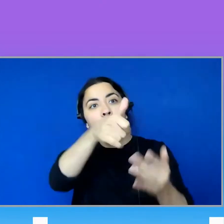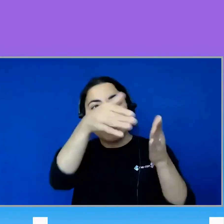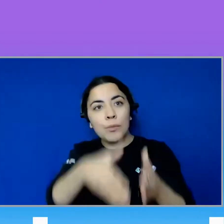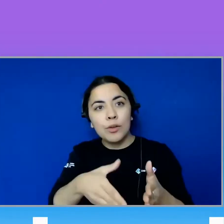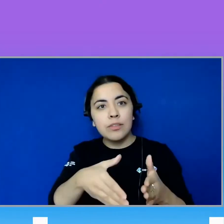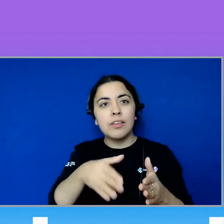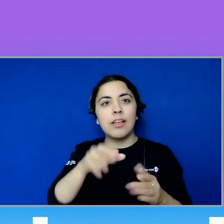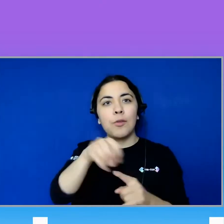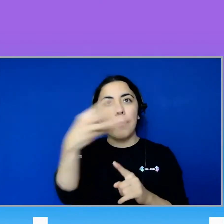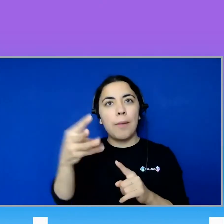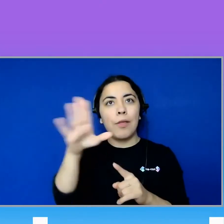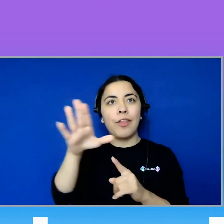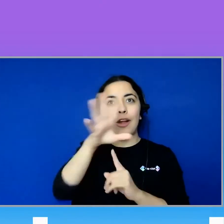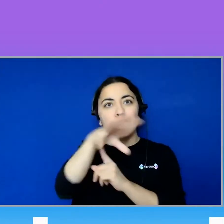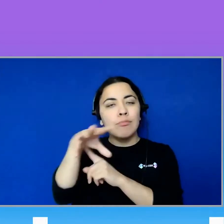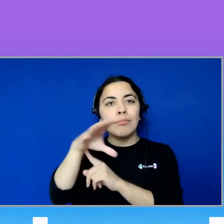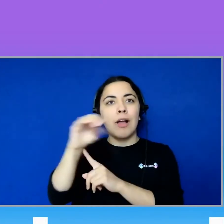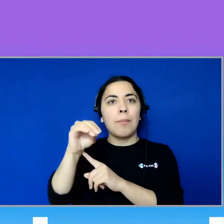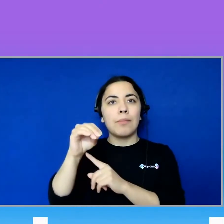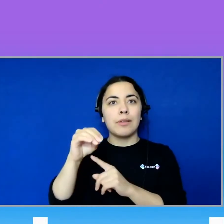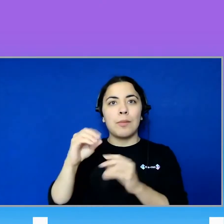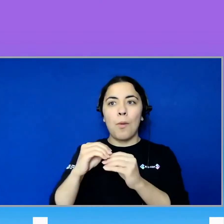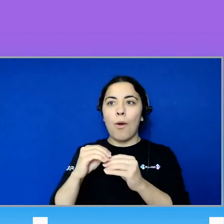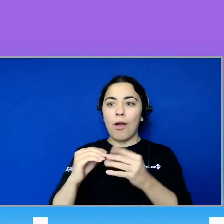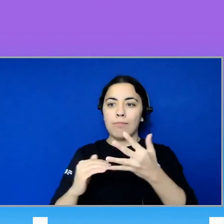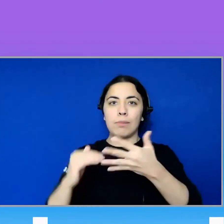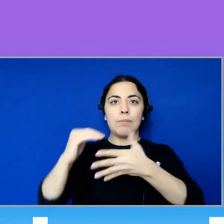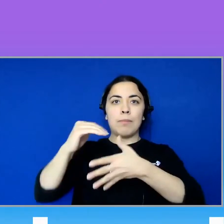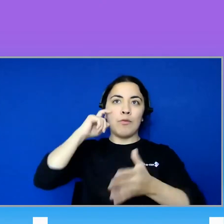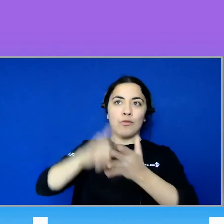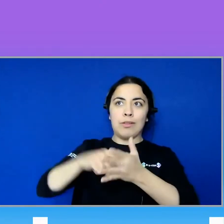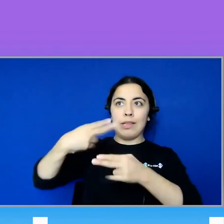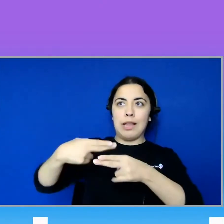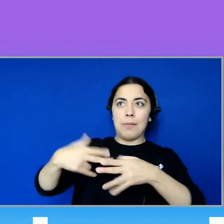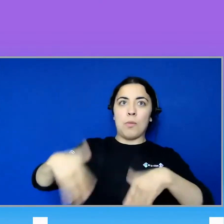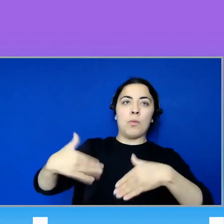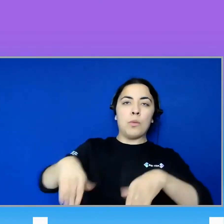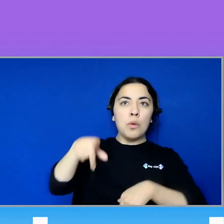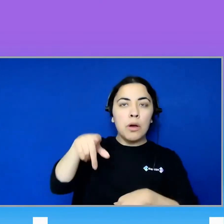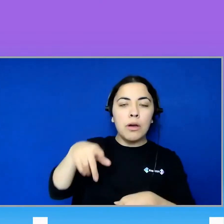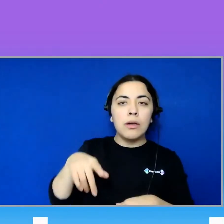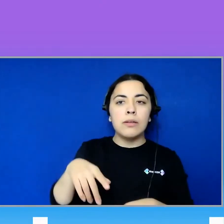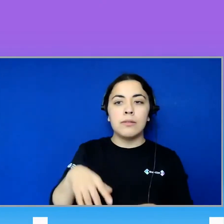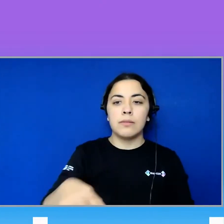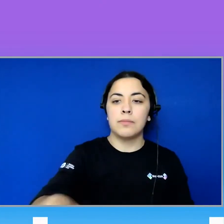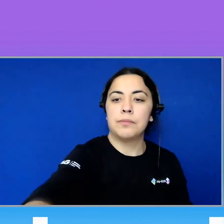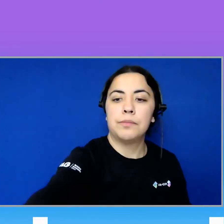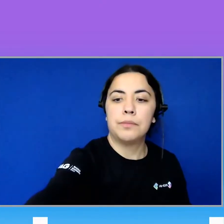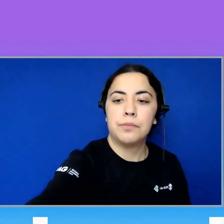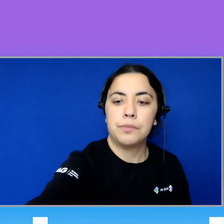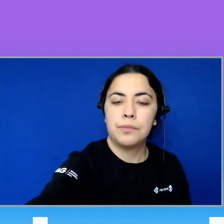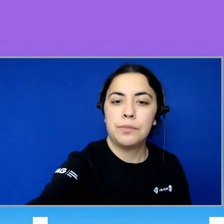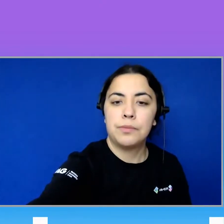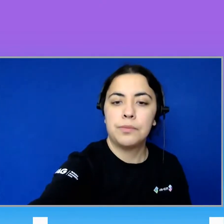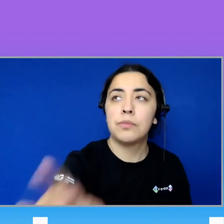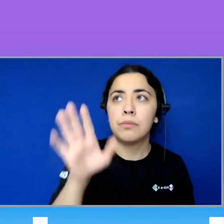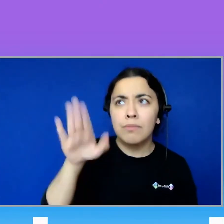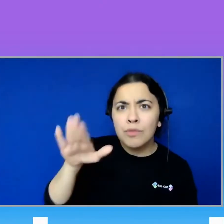Obamas production company, Higher Ground, and said to Priya